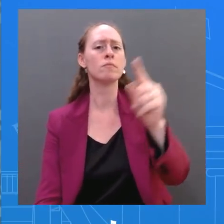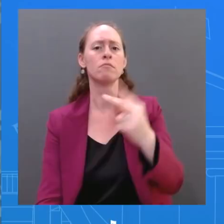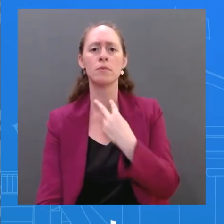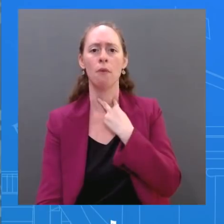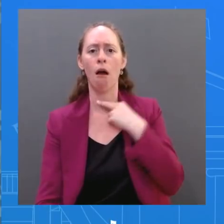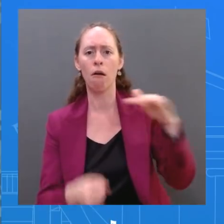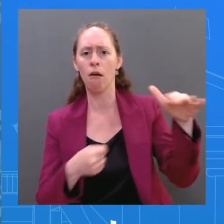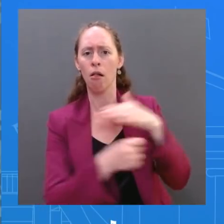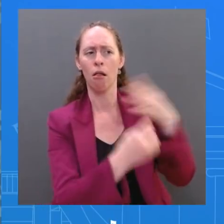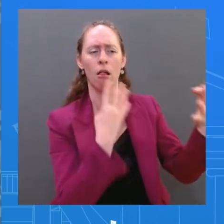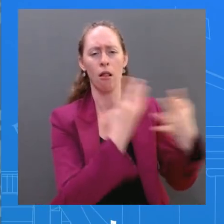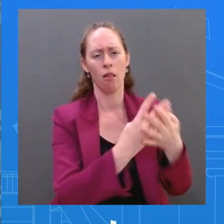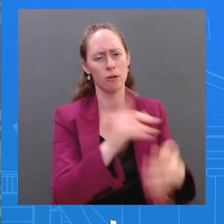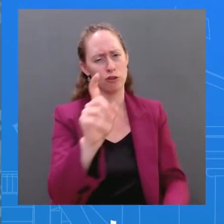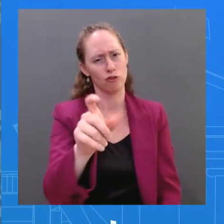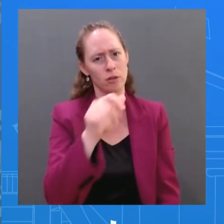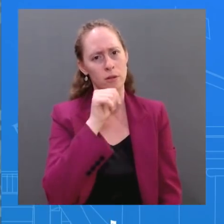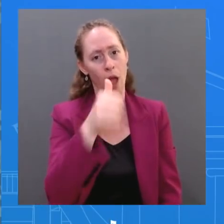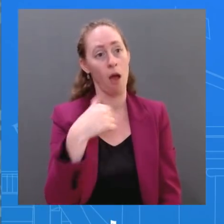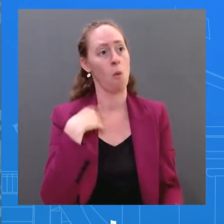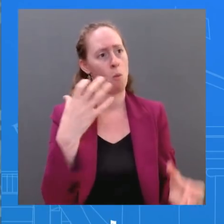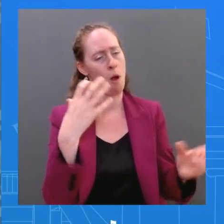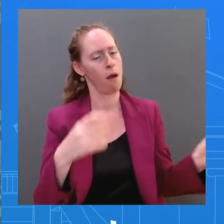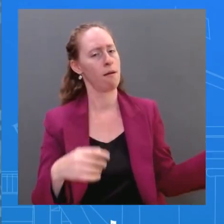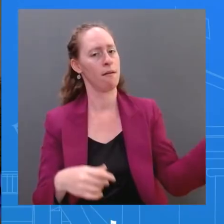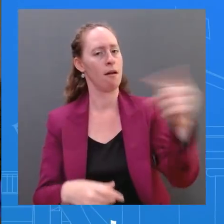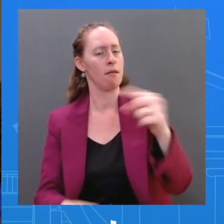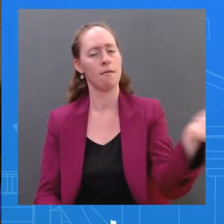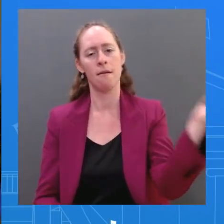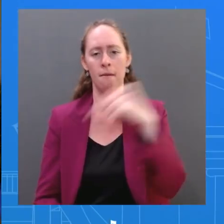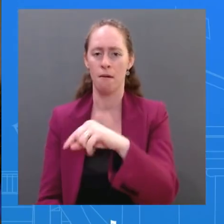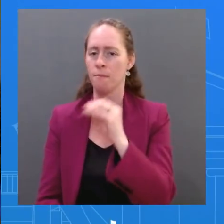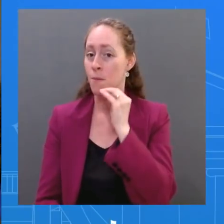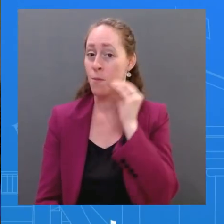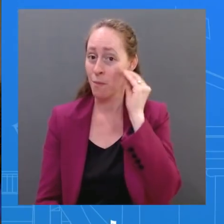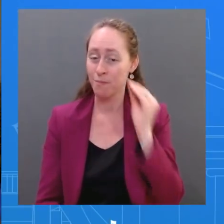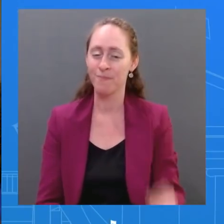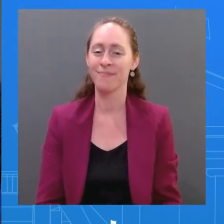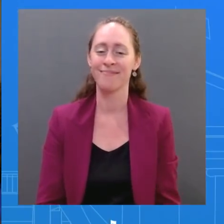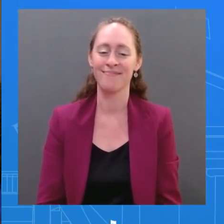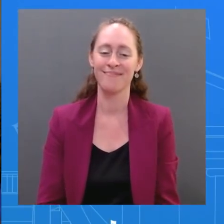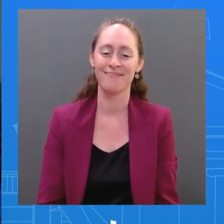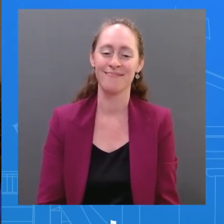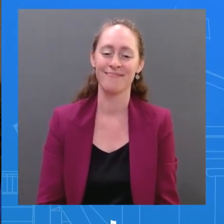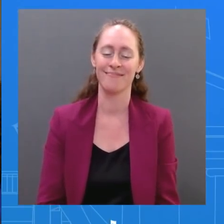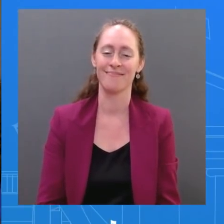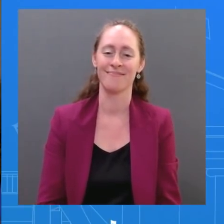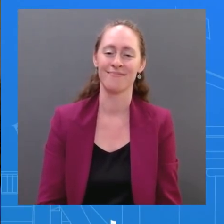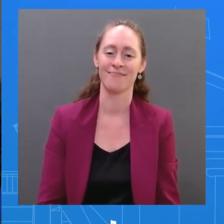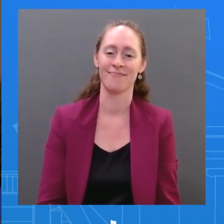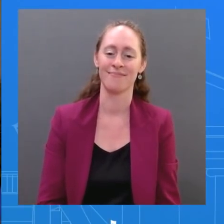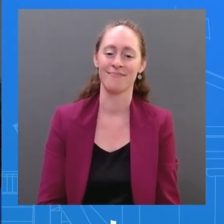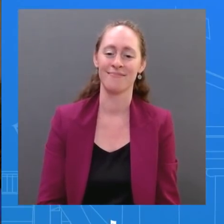It is important that we get them home safely. The Press: Mrs. Griner says she wants to come for a face to face that the President offered. Any dates yet?